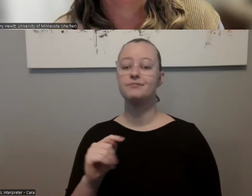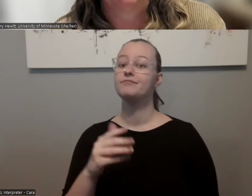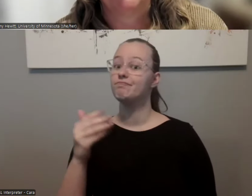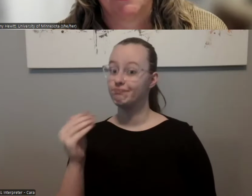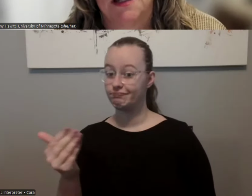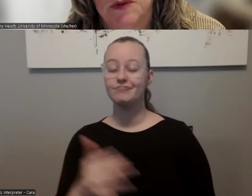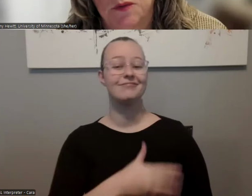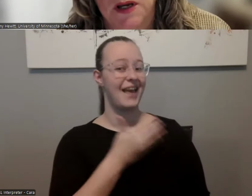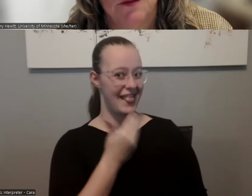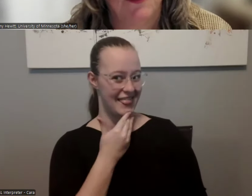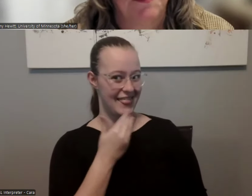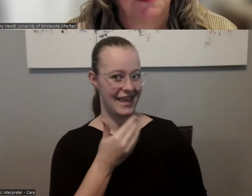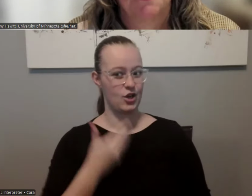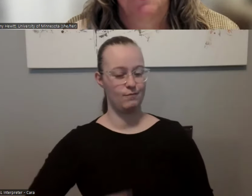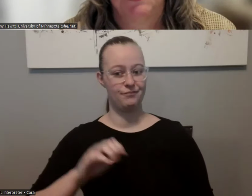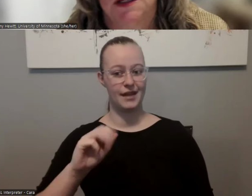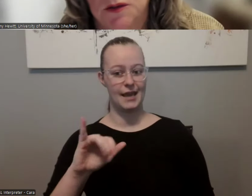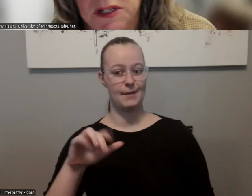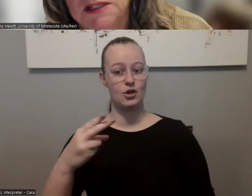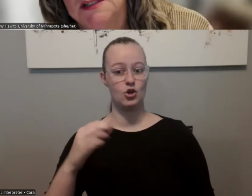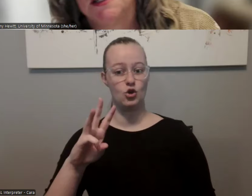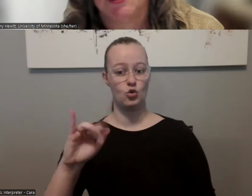I'm Amy Hewitt and I am a white female newly